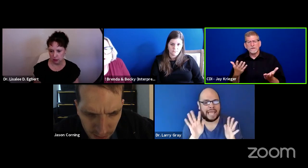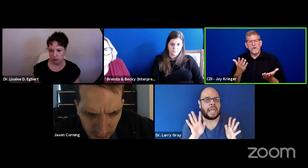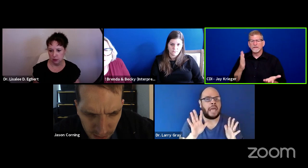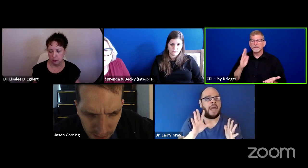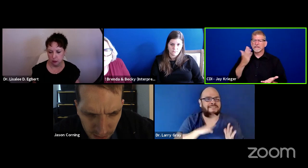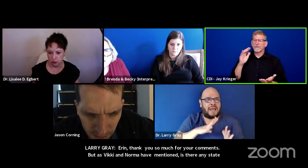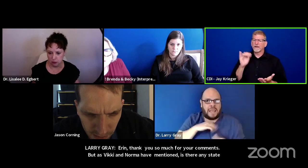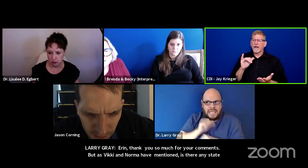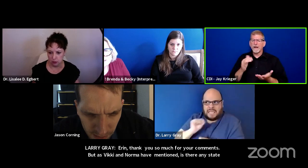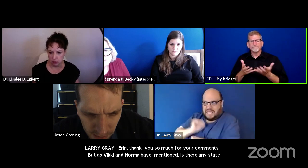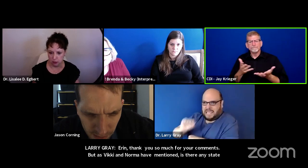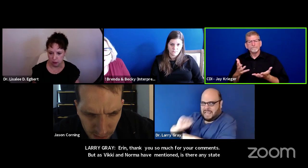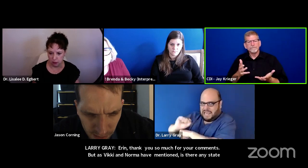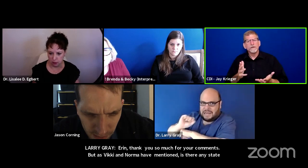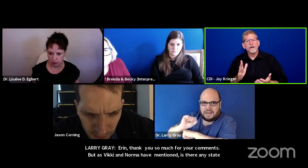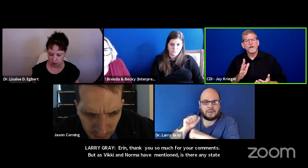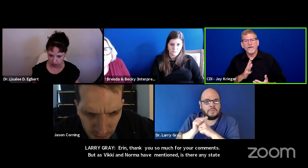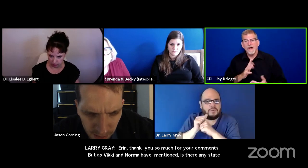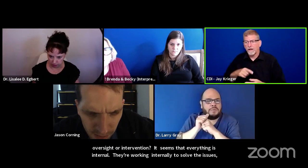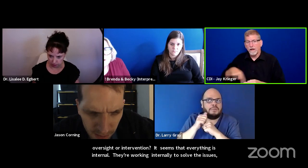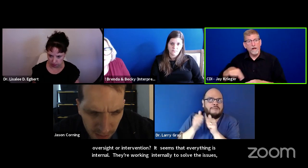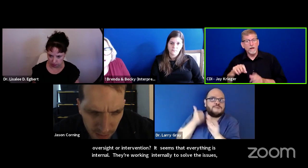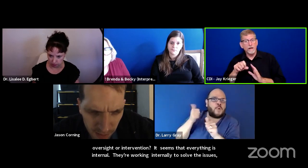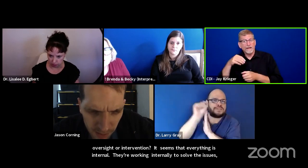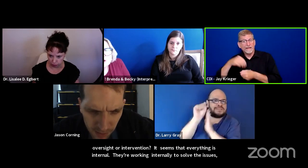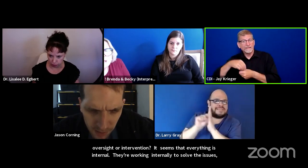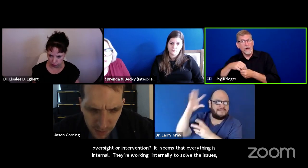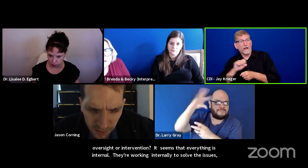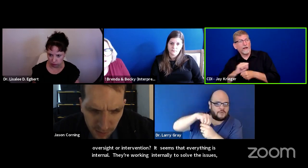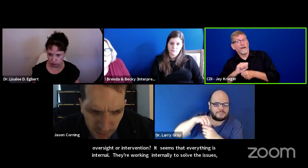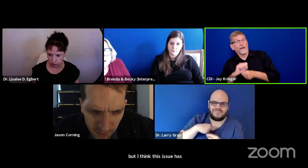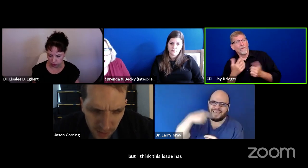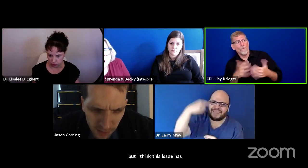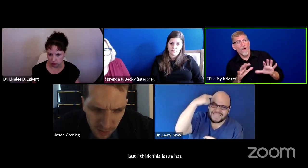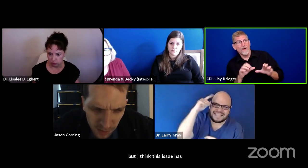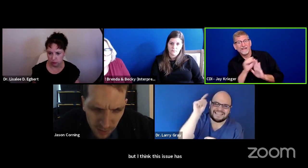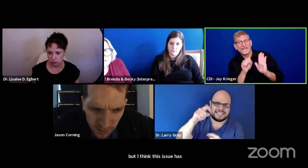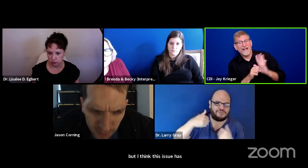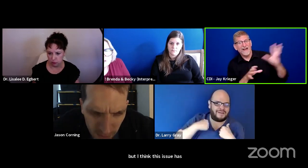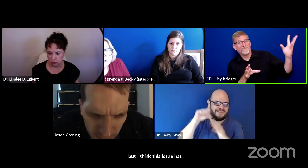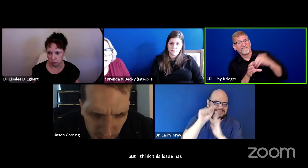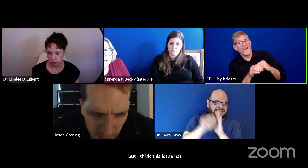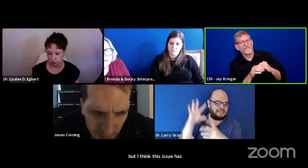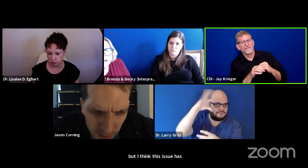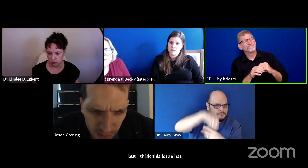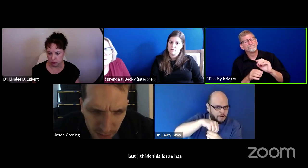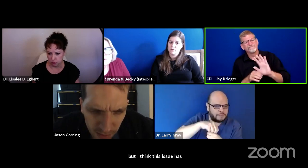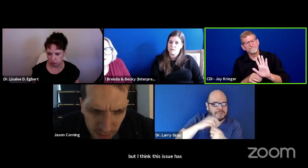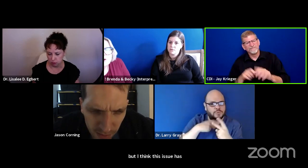a very long time, and it seems like, okay, fine, we are now working very diligently so